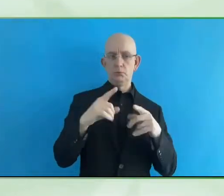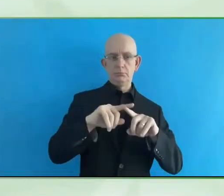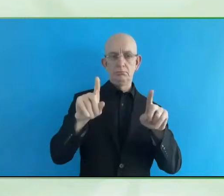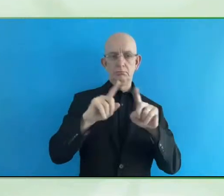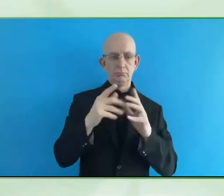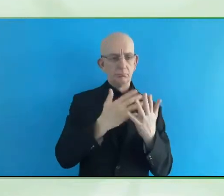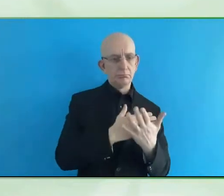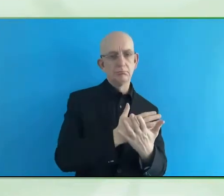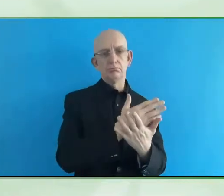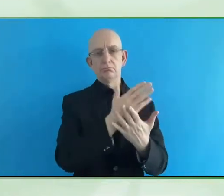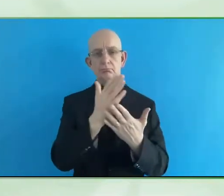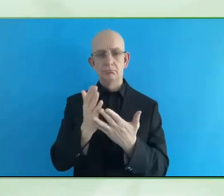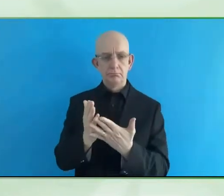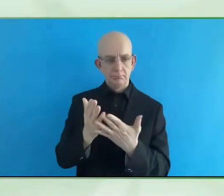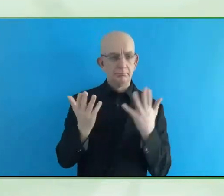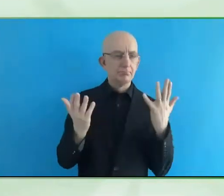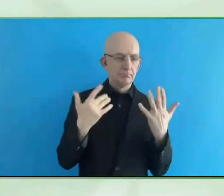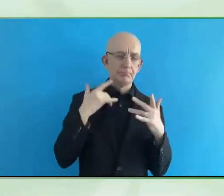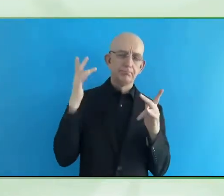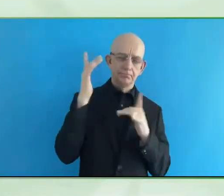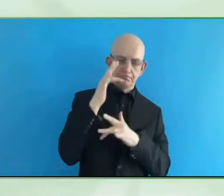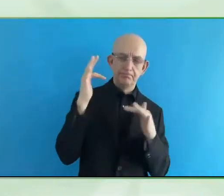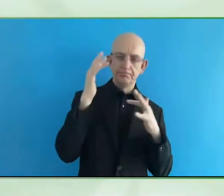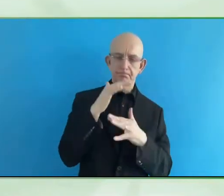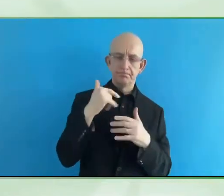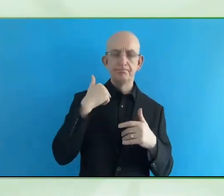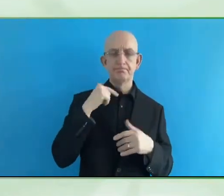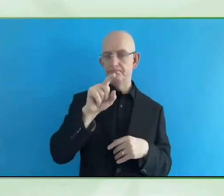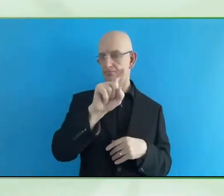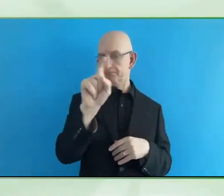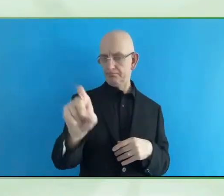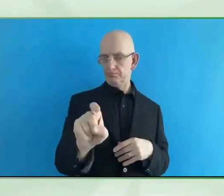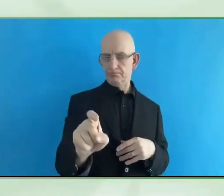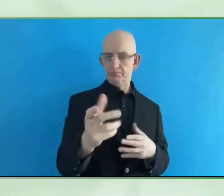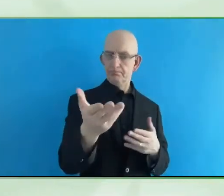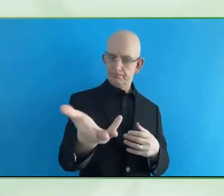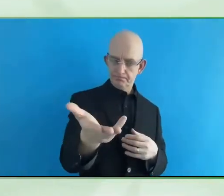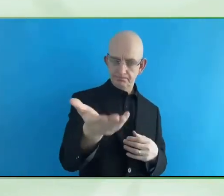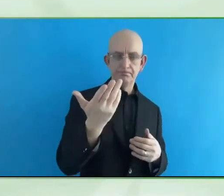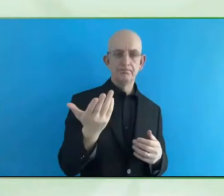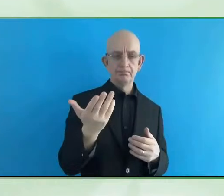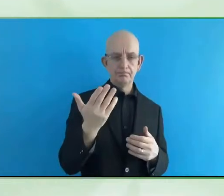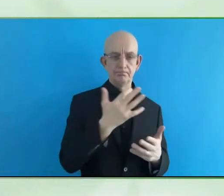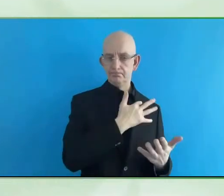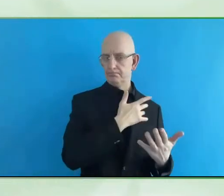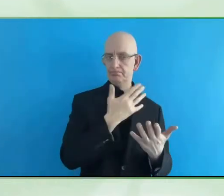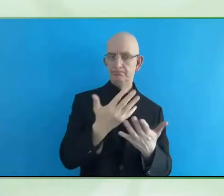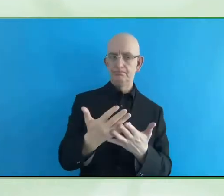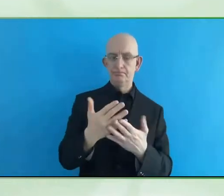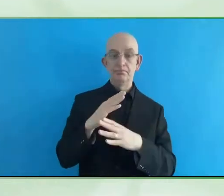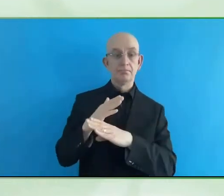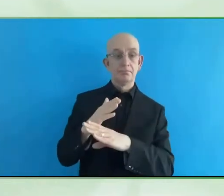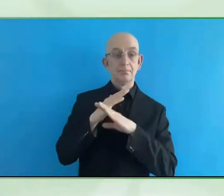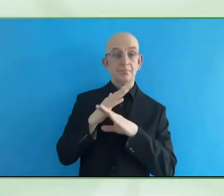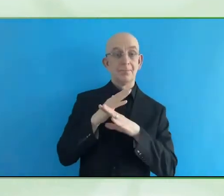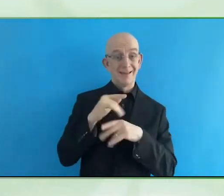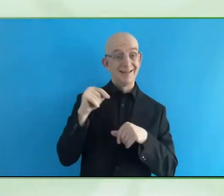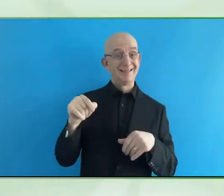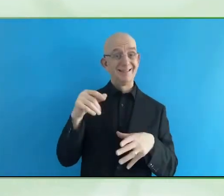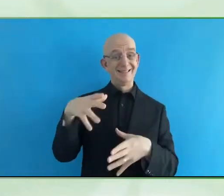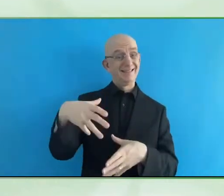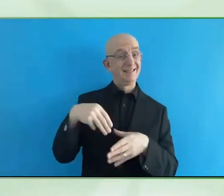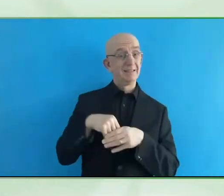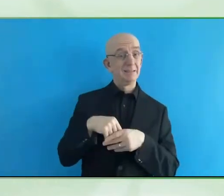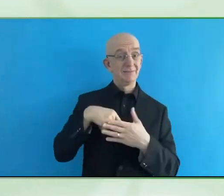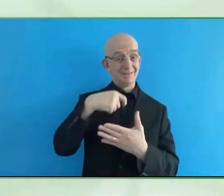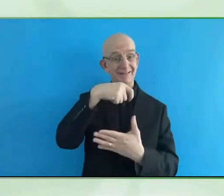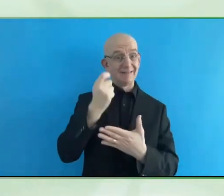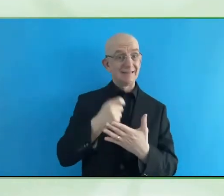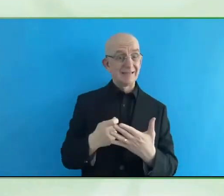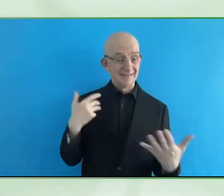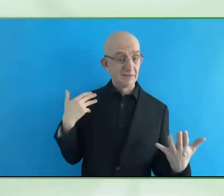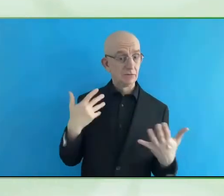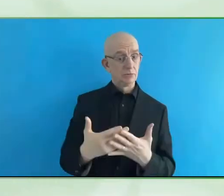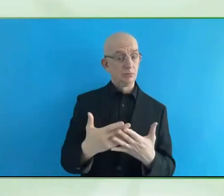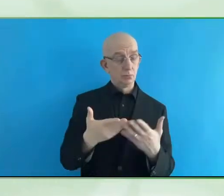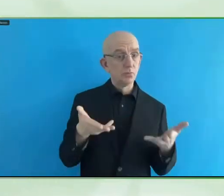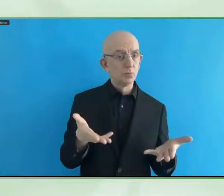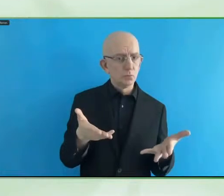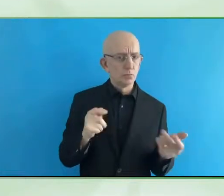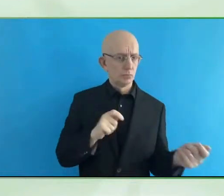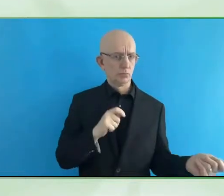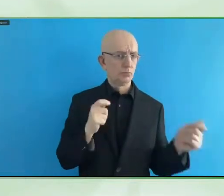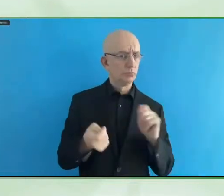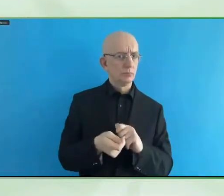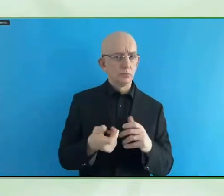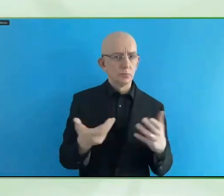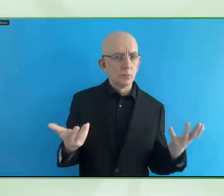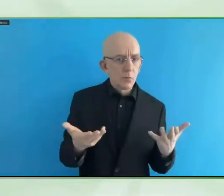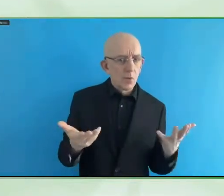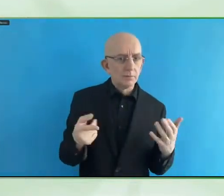What are the three elements that other points of tension that we as a community need to